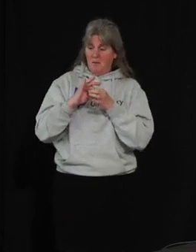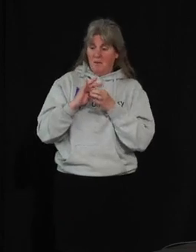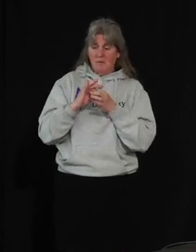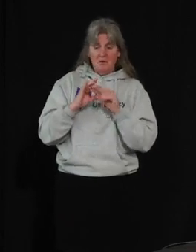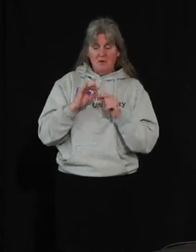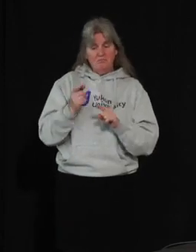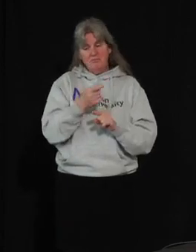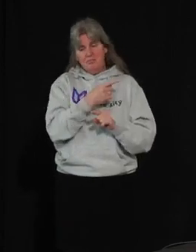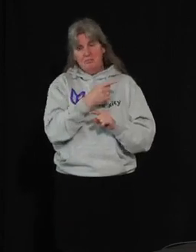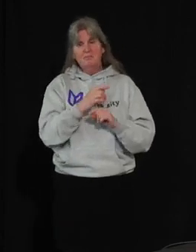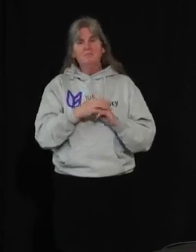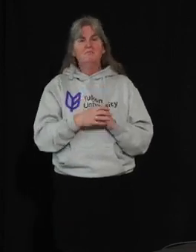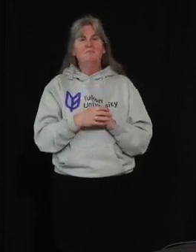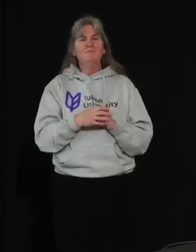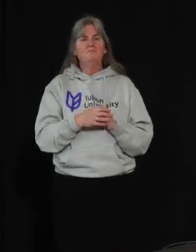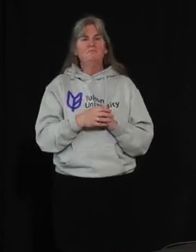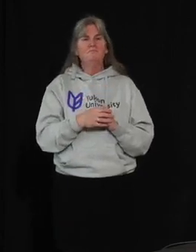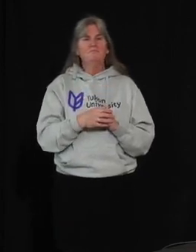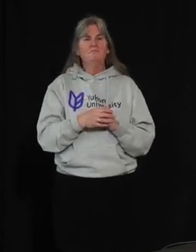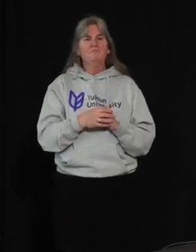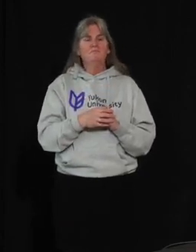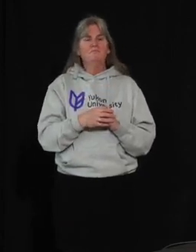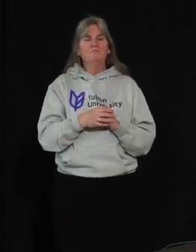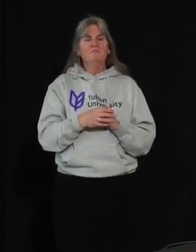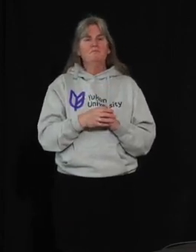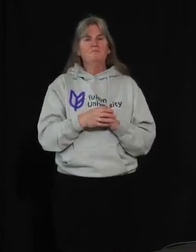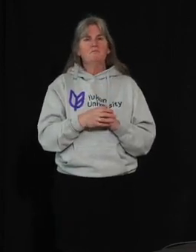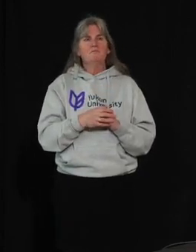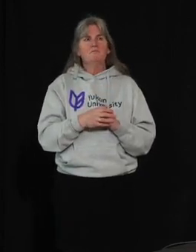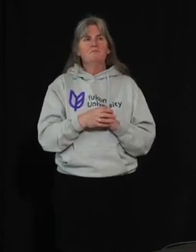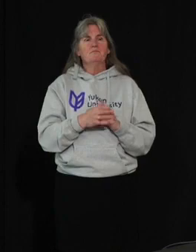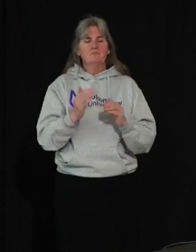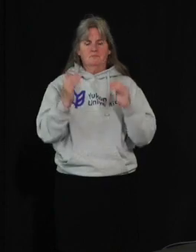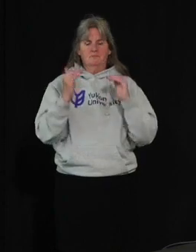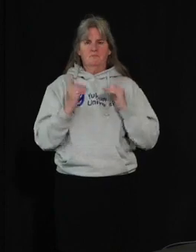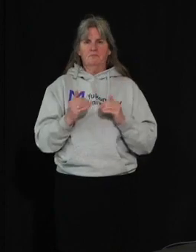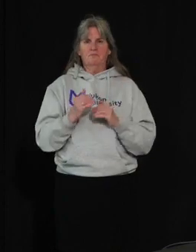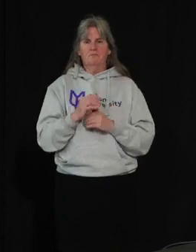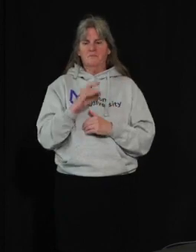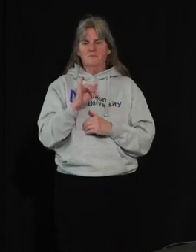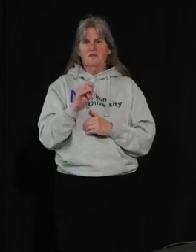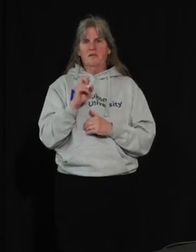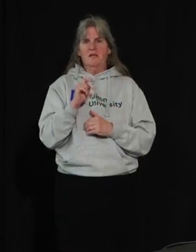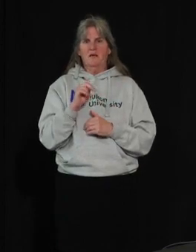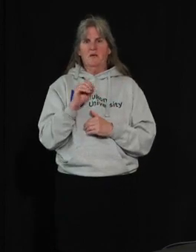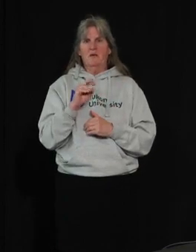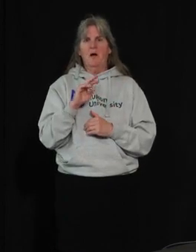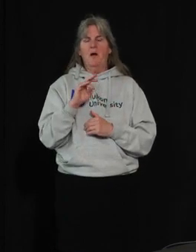required. We will move on to Julian,